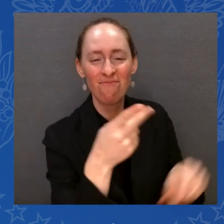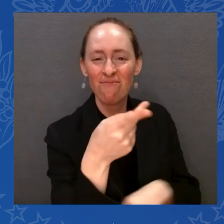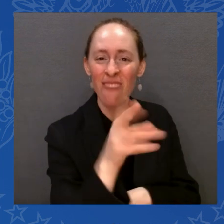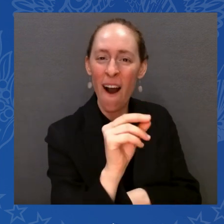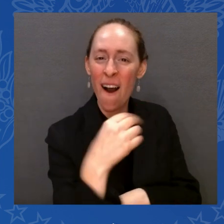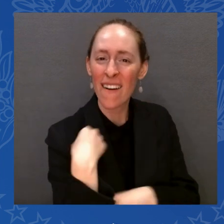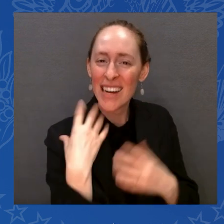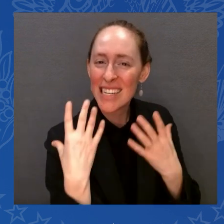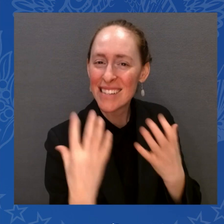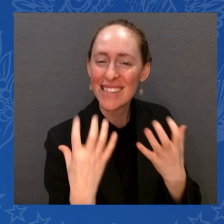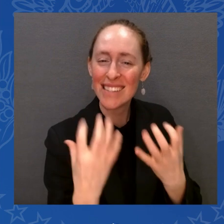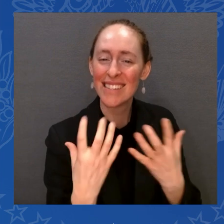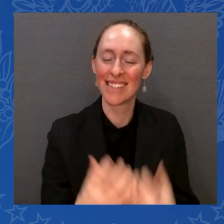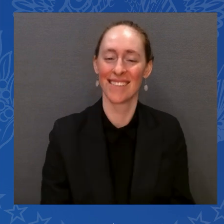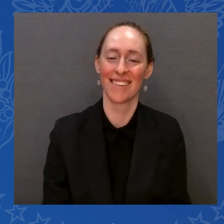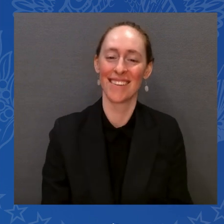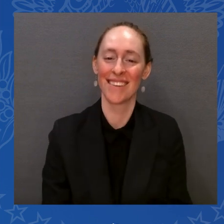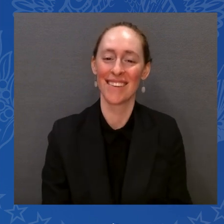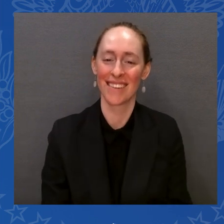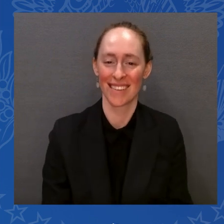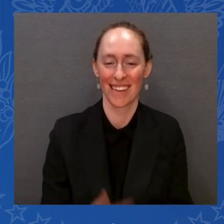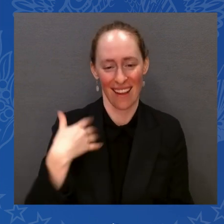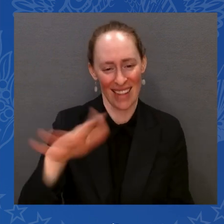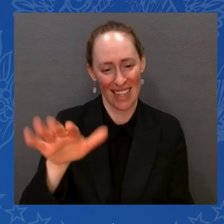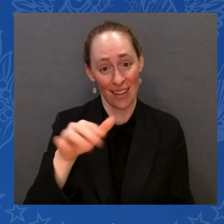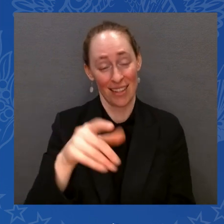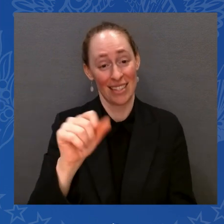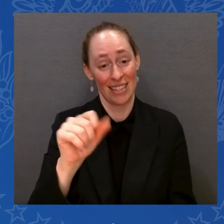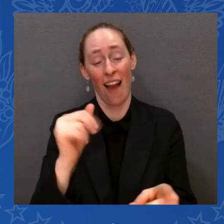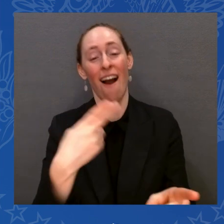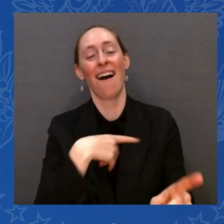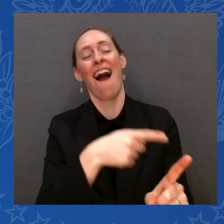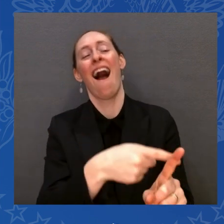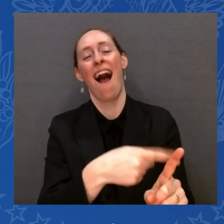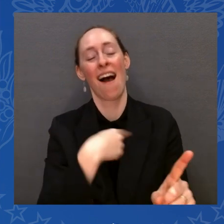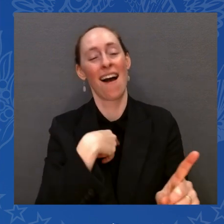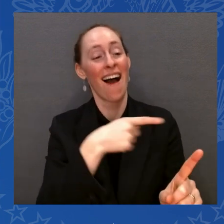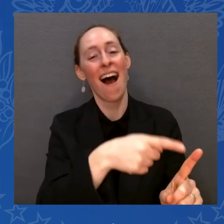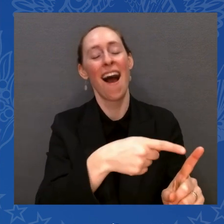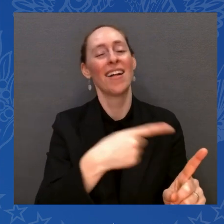She even looks like her. Any rate -- Madam Mayor, thanks for the passport into town.